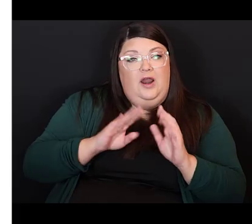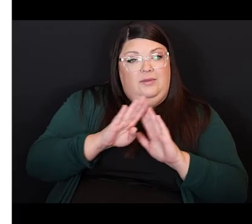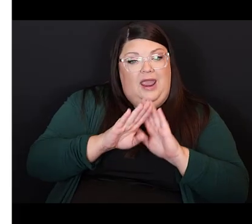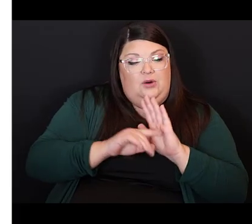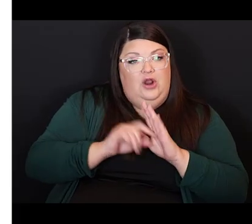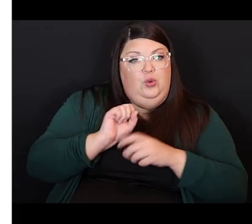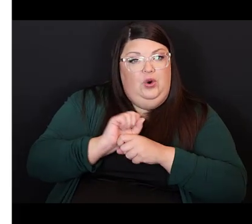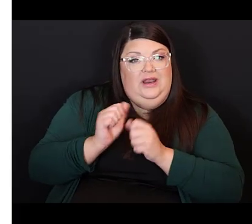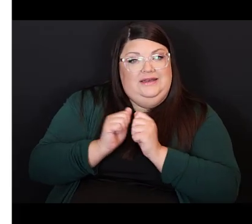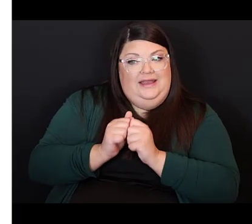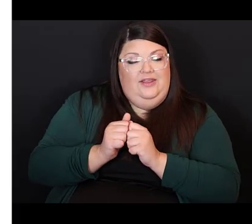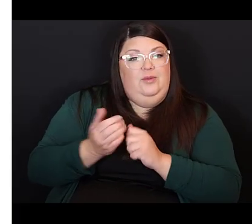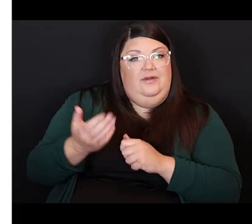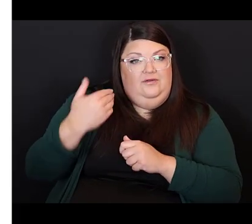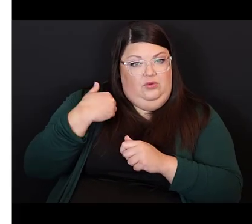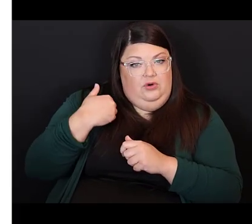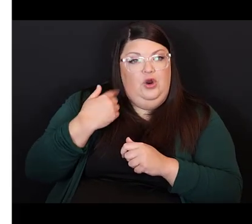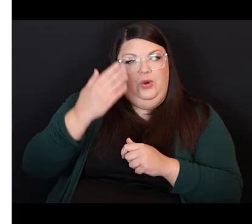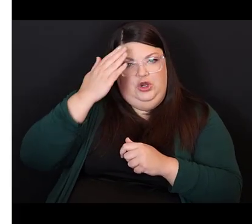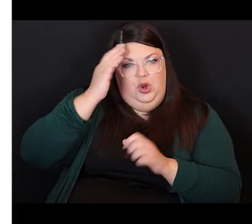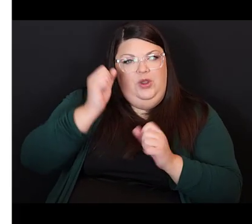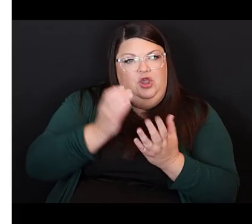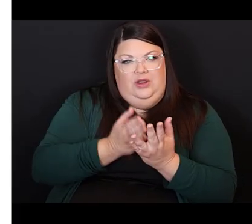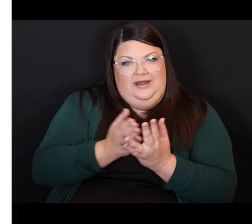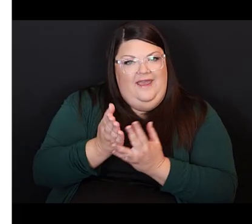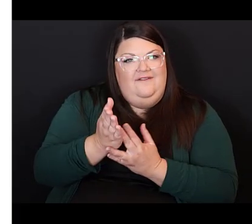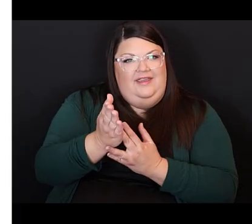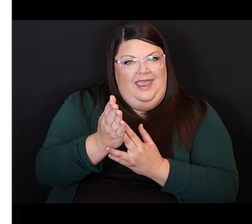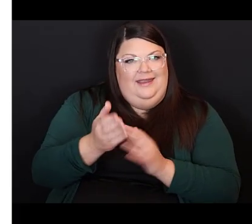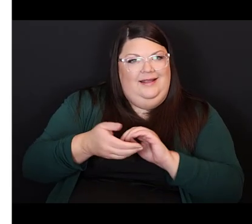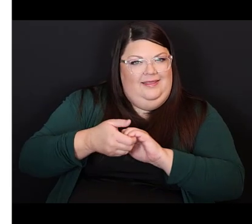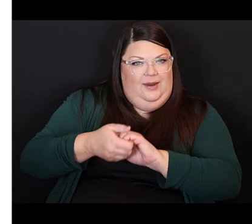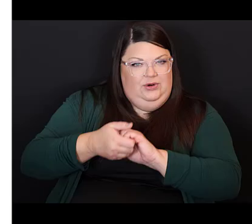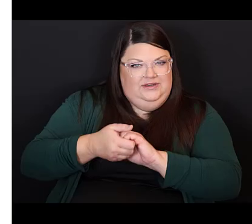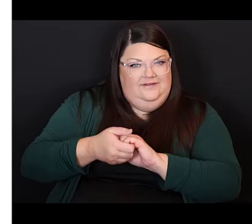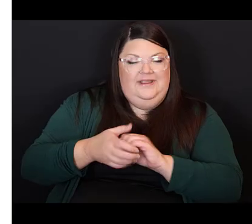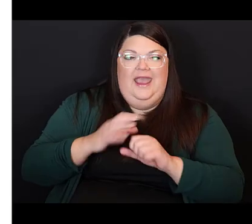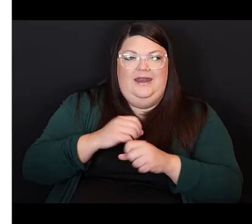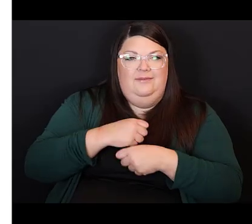we knew that we would be able to navigate things collaboratively, and make any tweaks